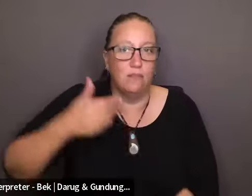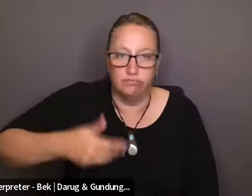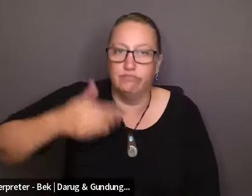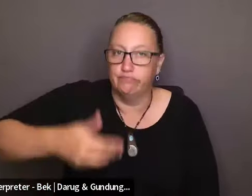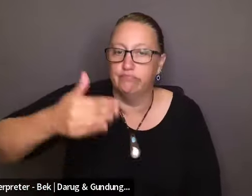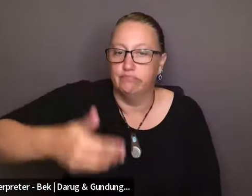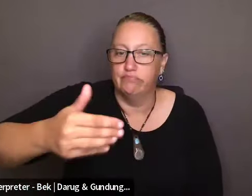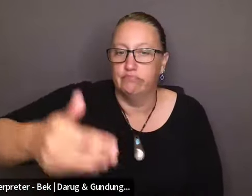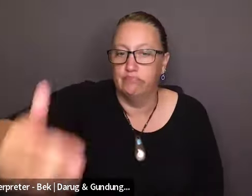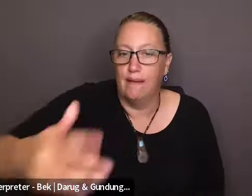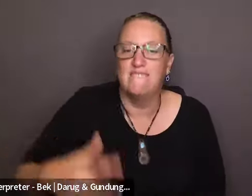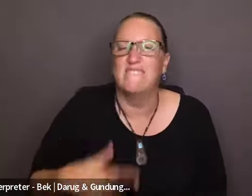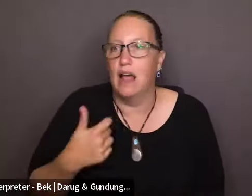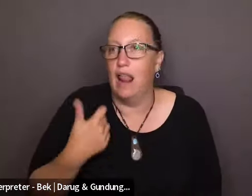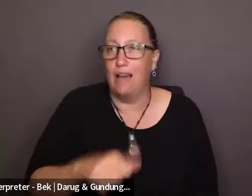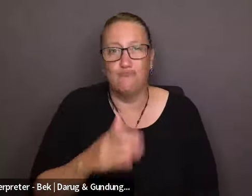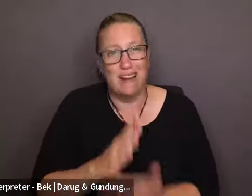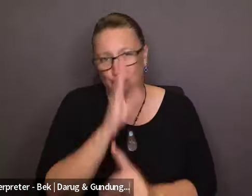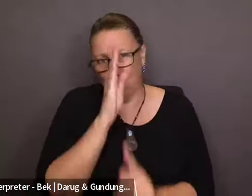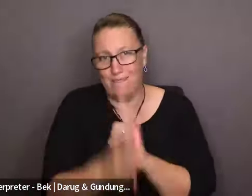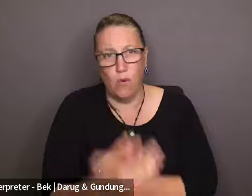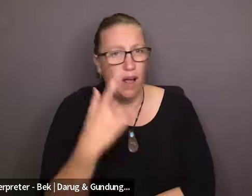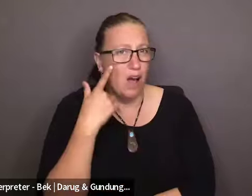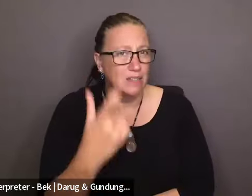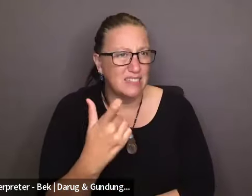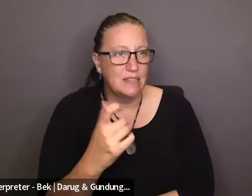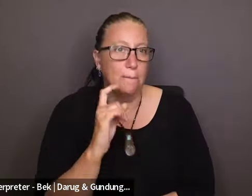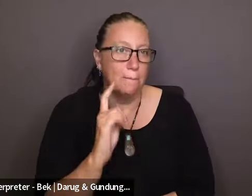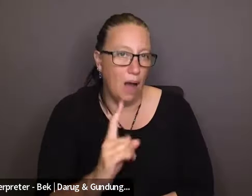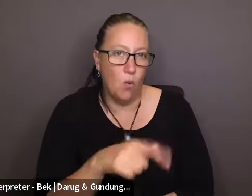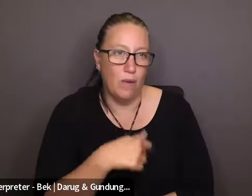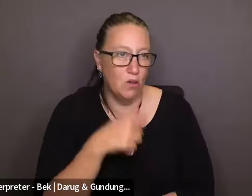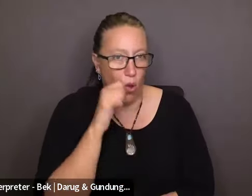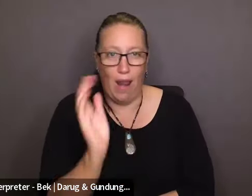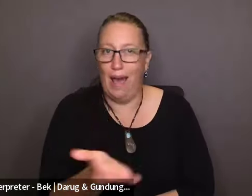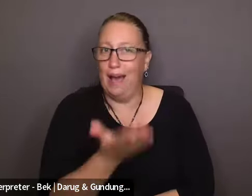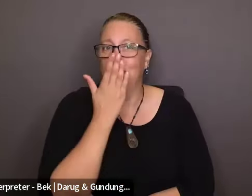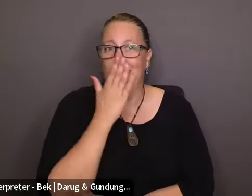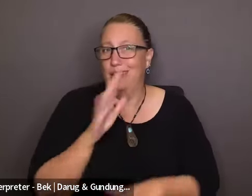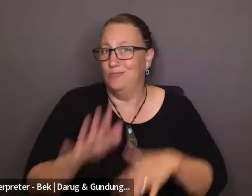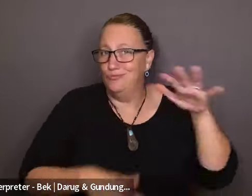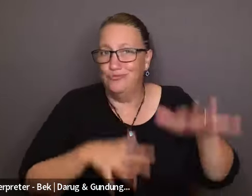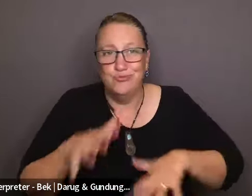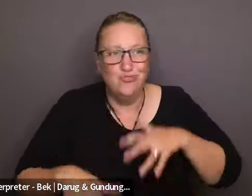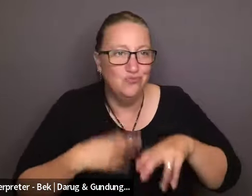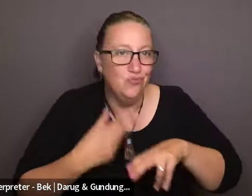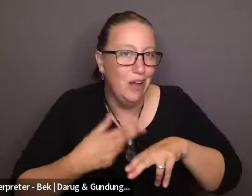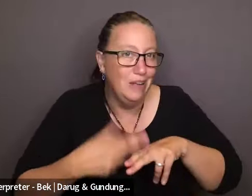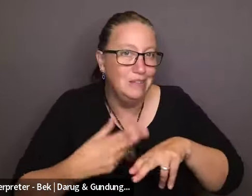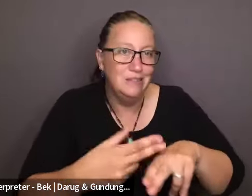out after 20 minutes. So you need to be ready and organised when you go to use your form, you need to be pressing save regularly, and these might seem like really